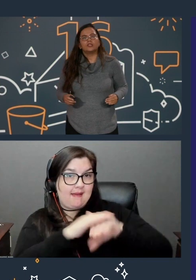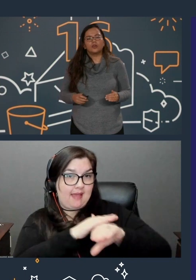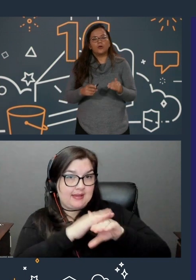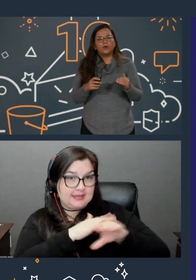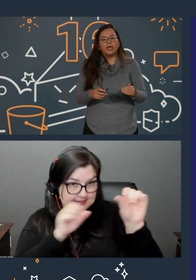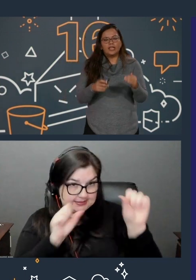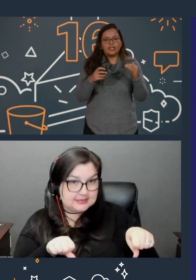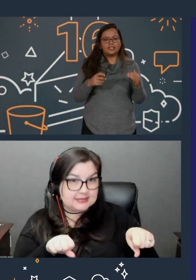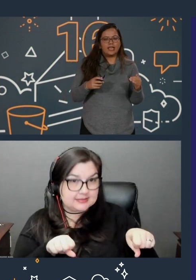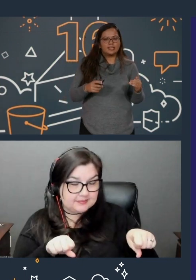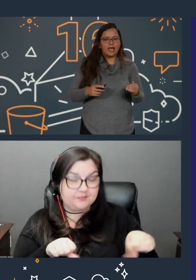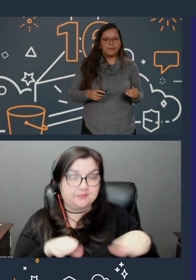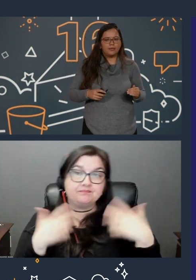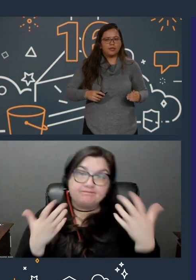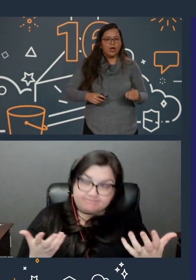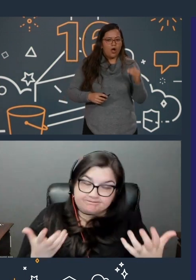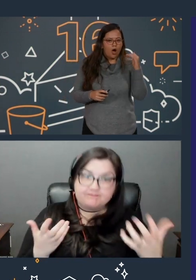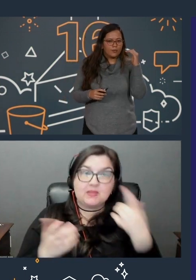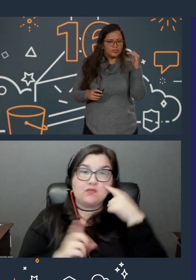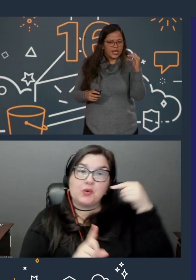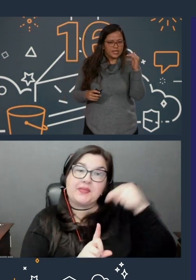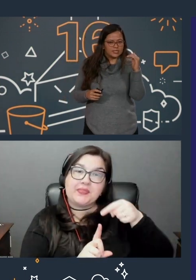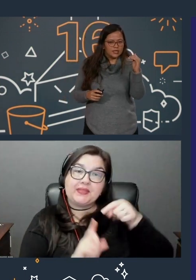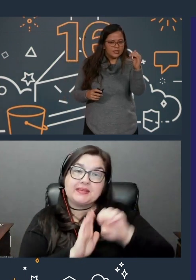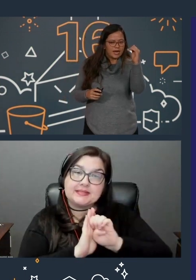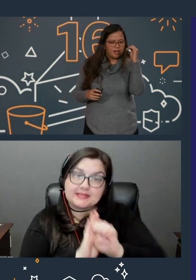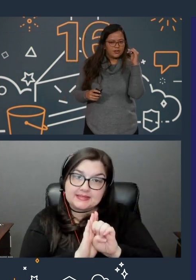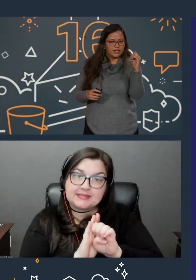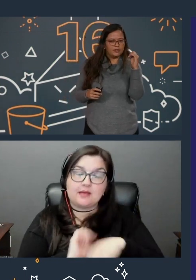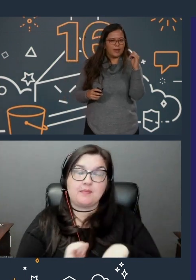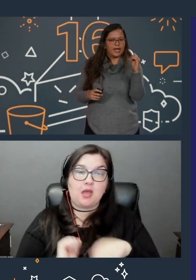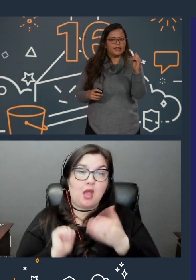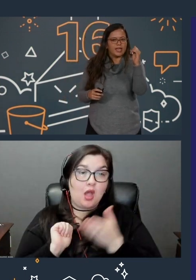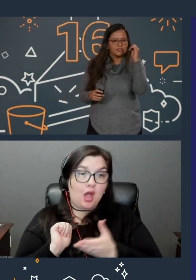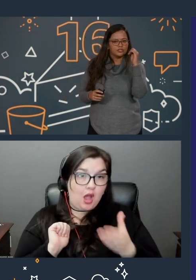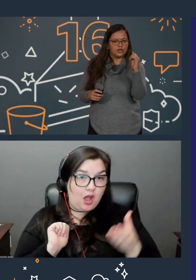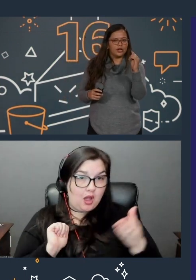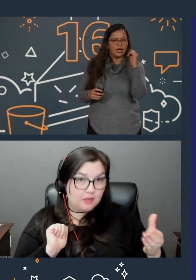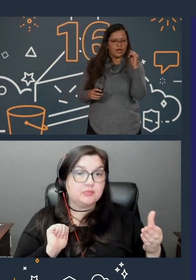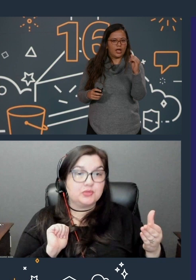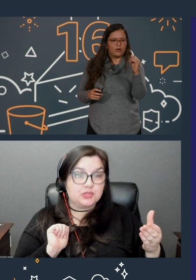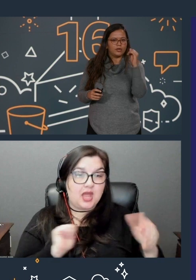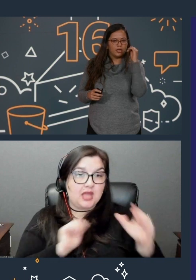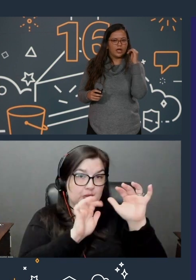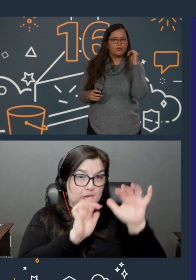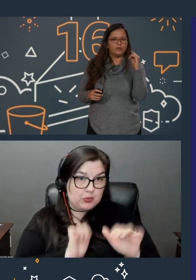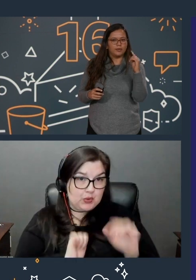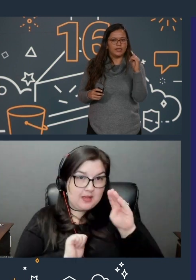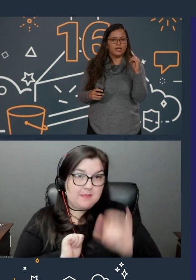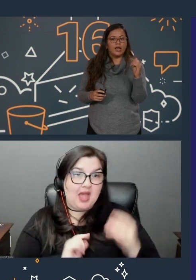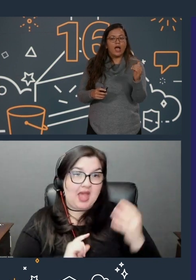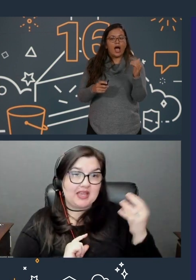So in this example, objects that are written by the external account, account B,